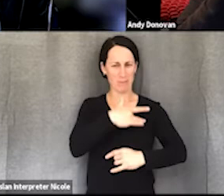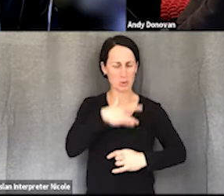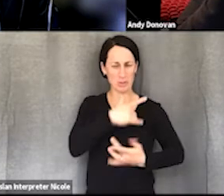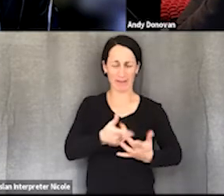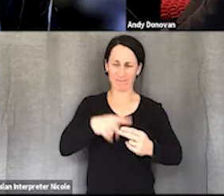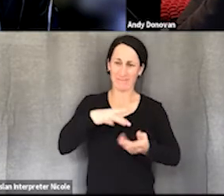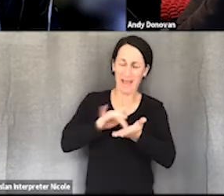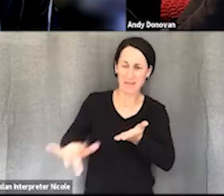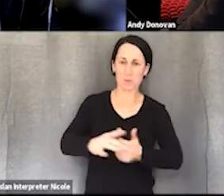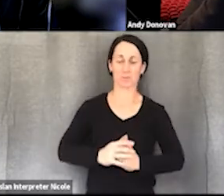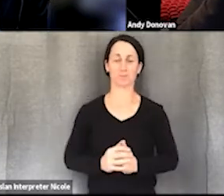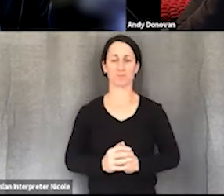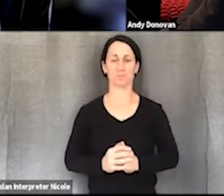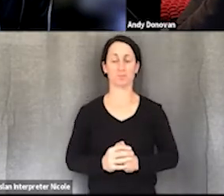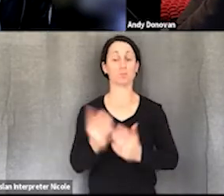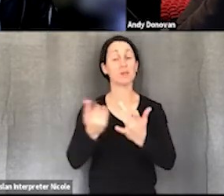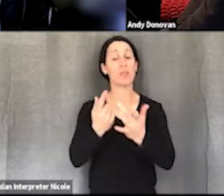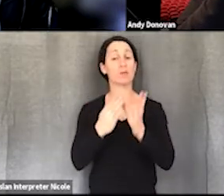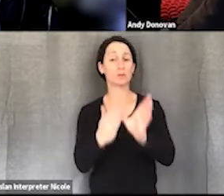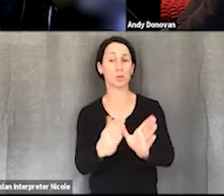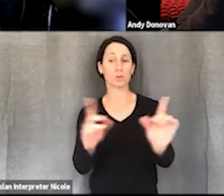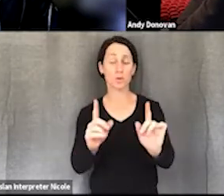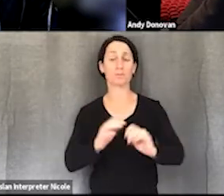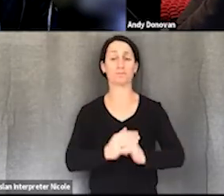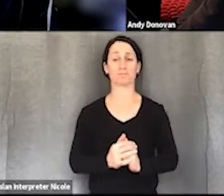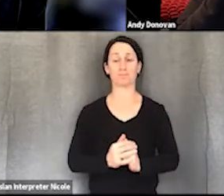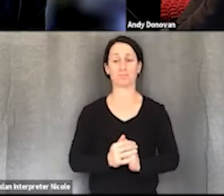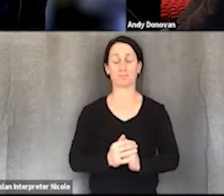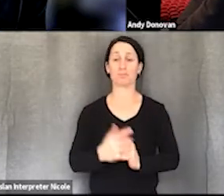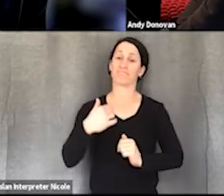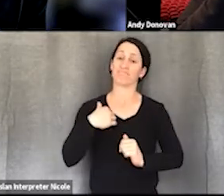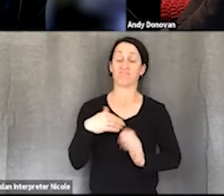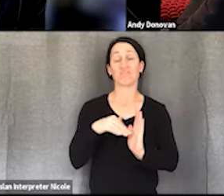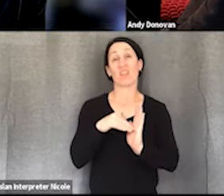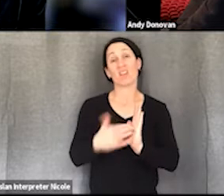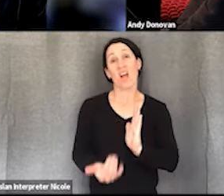Another person, this sums it up. "I have got to the point where you just roll with it.